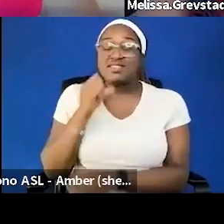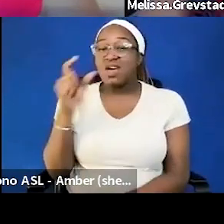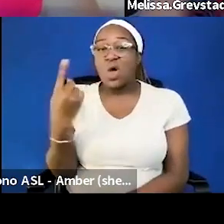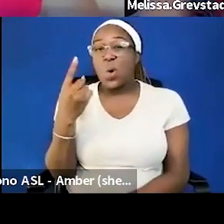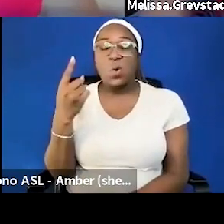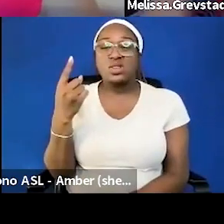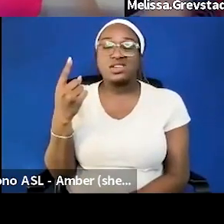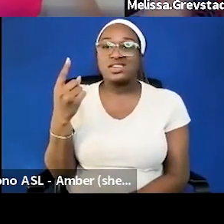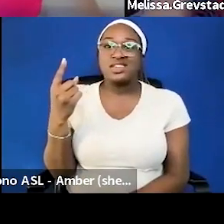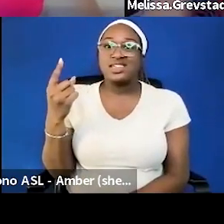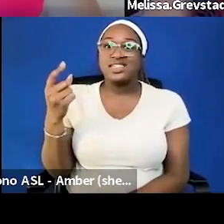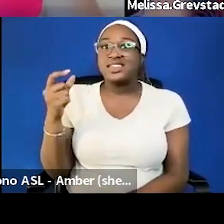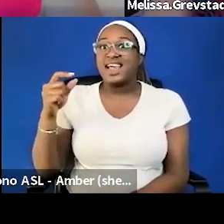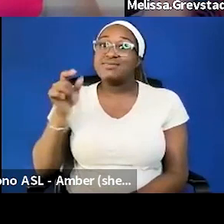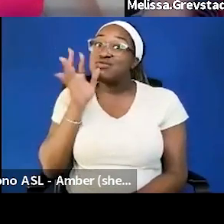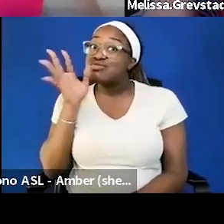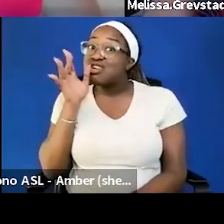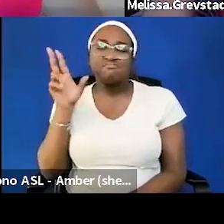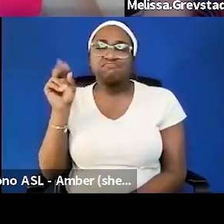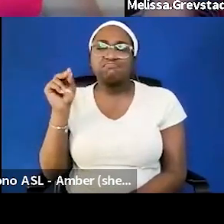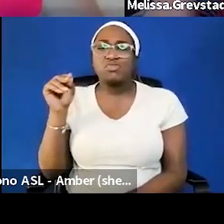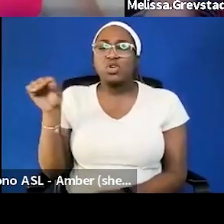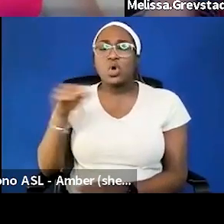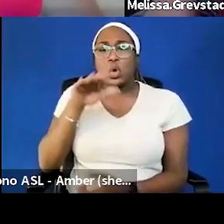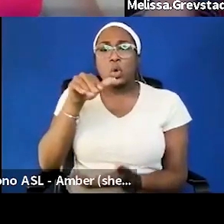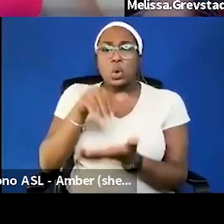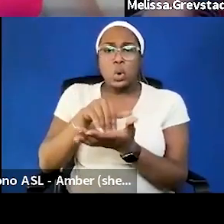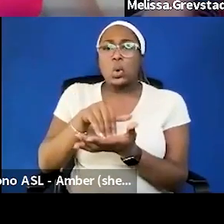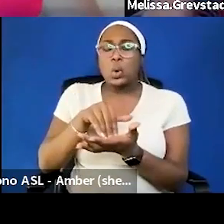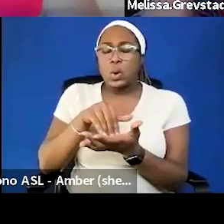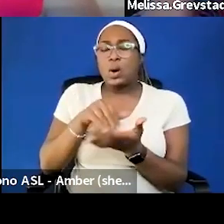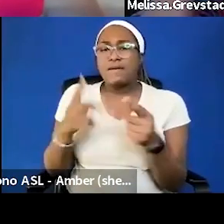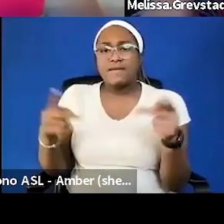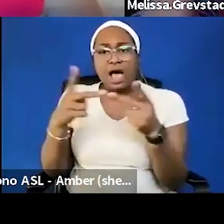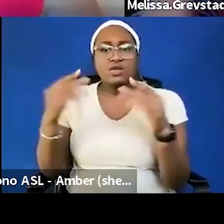It, you know, the core values of like fair treatment, equal treatment, respect,